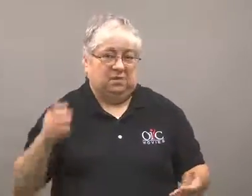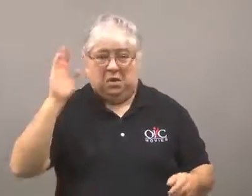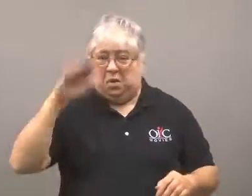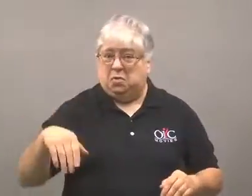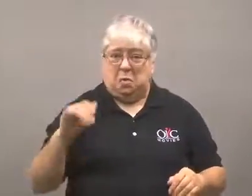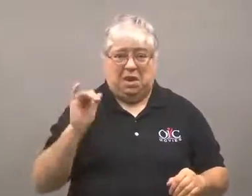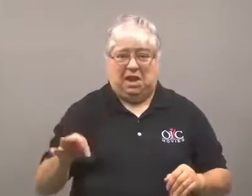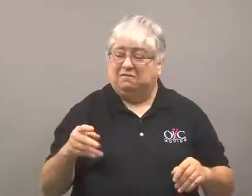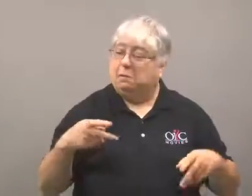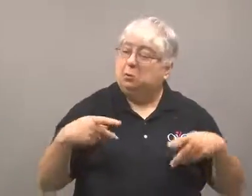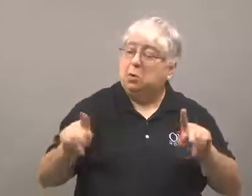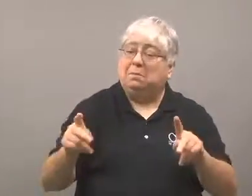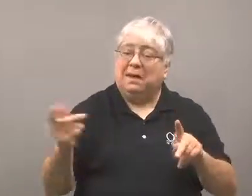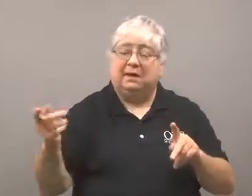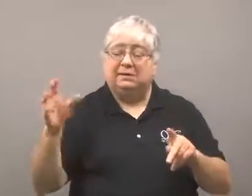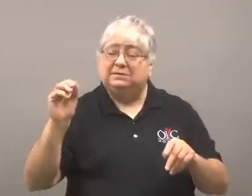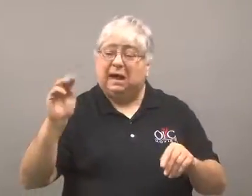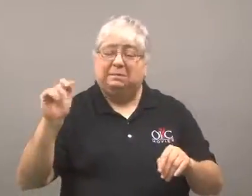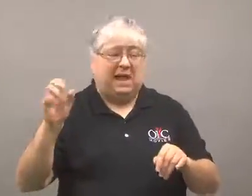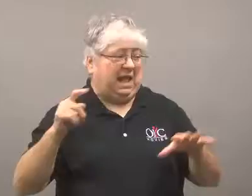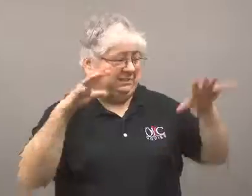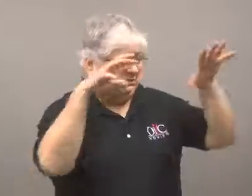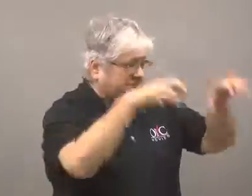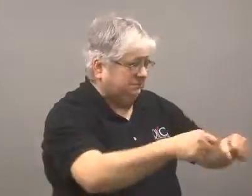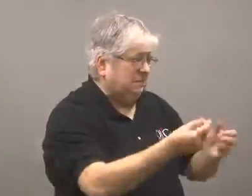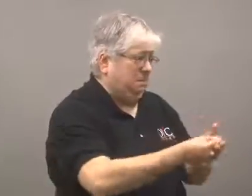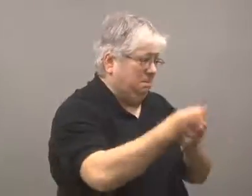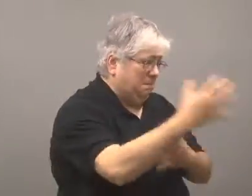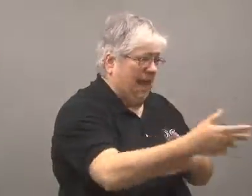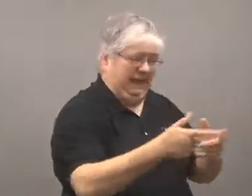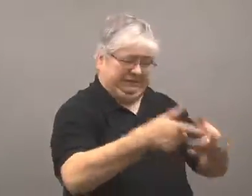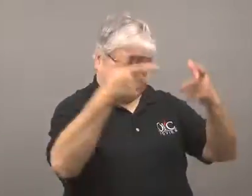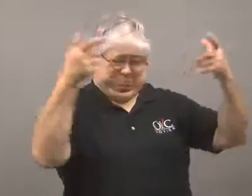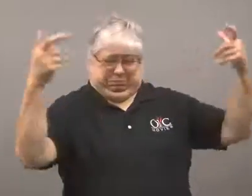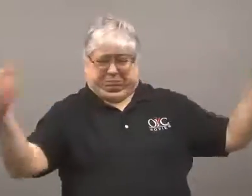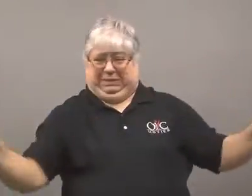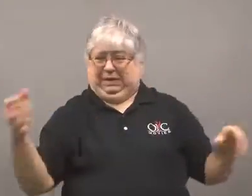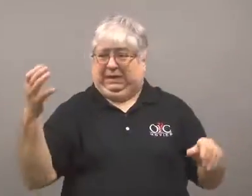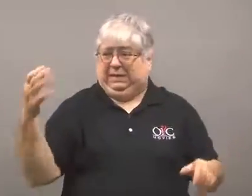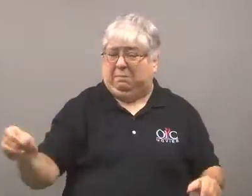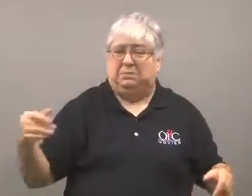If Comcast had been allowed to make the purchase and become a much bigger company,